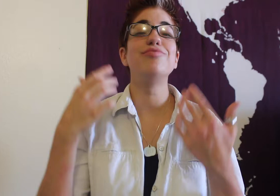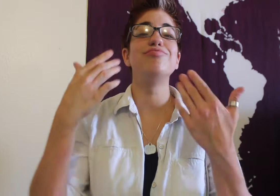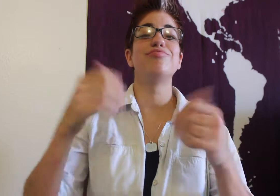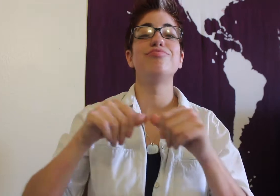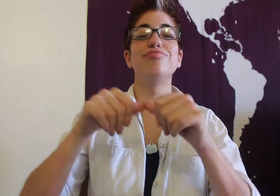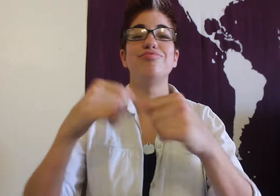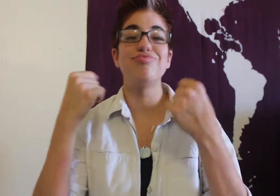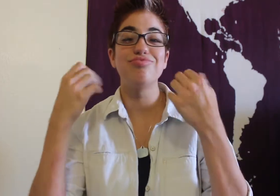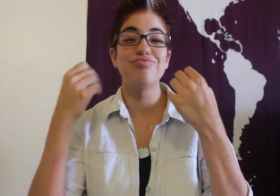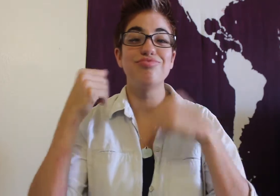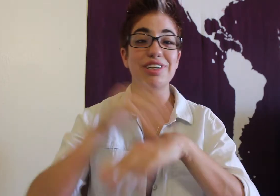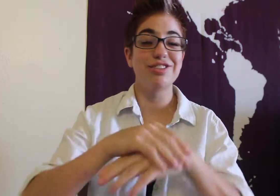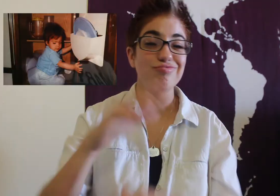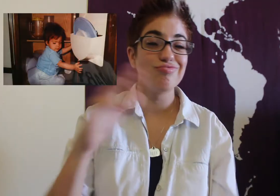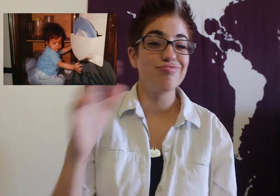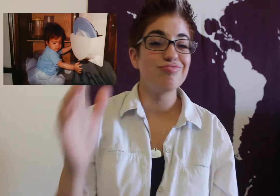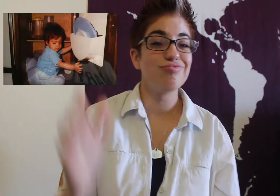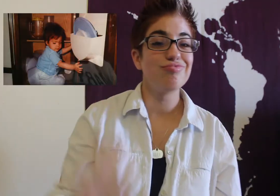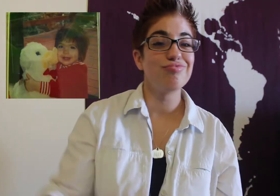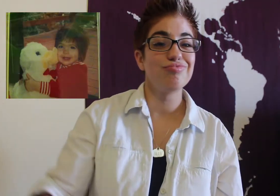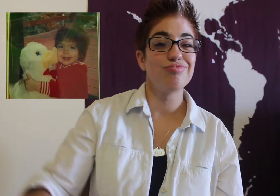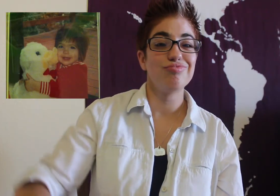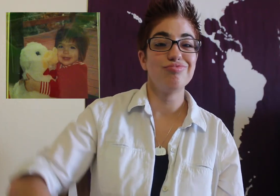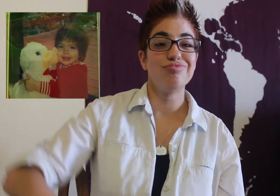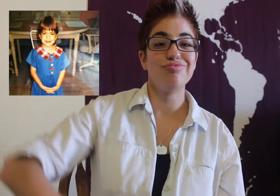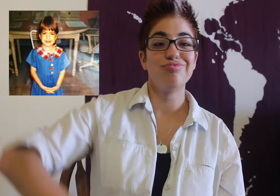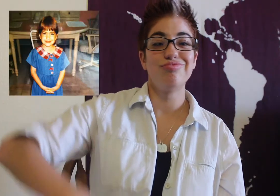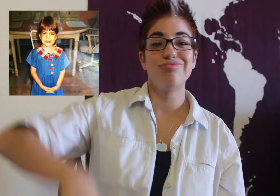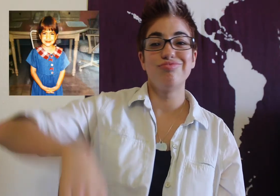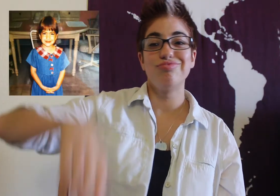I continued receiving my education in ASL and written English from that point on.